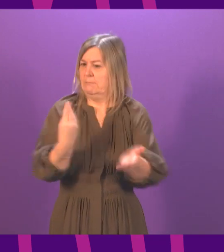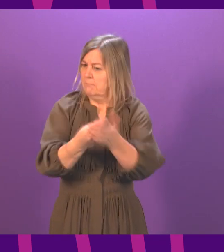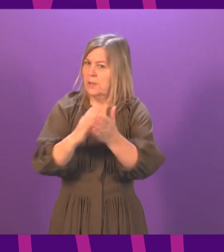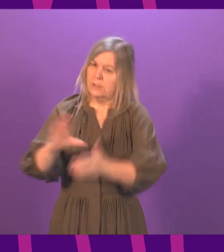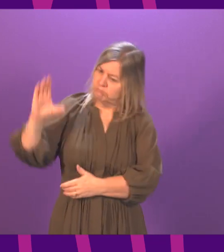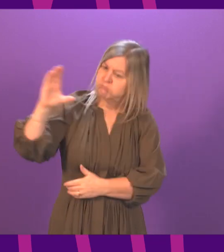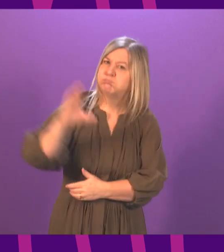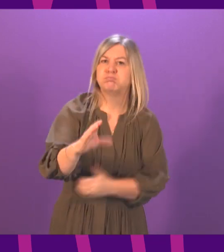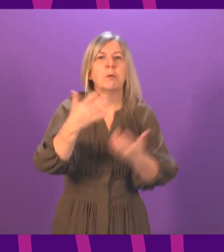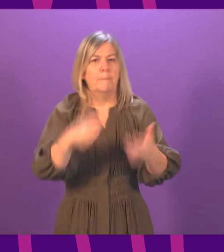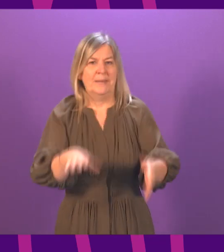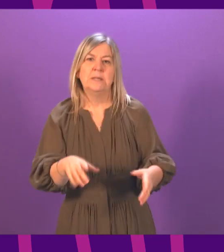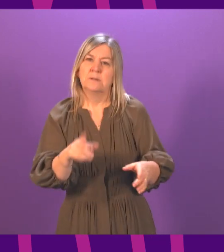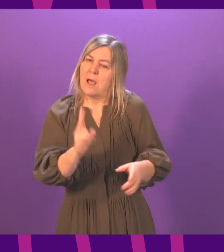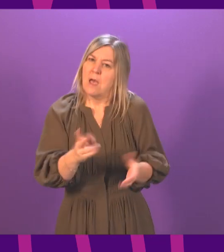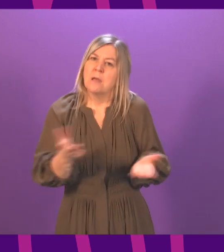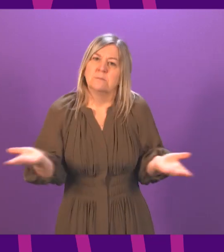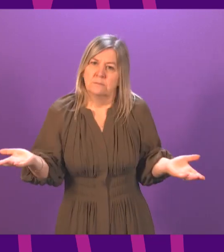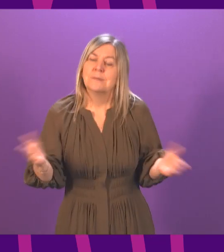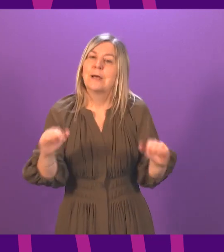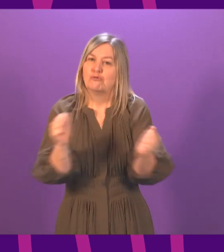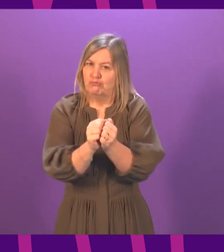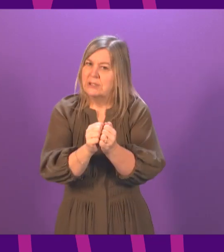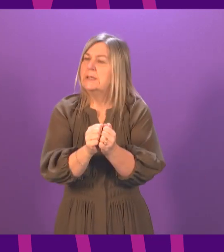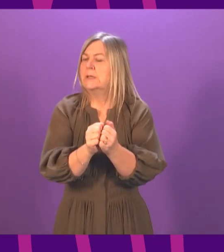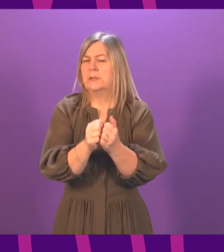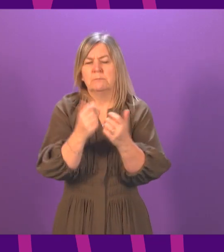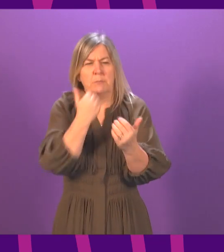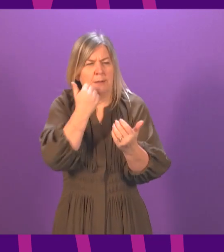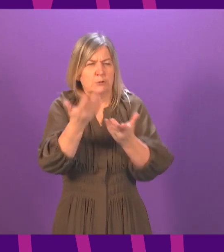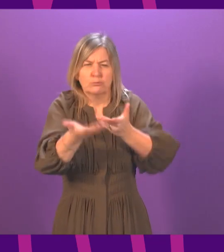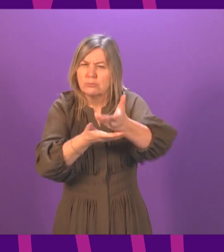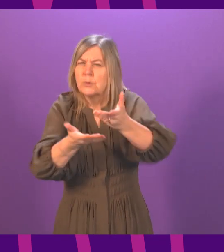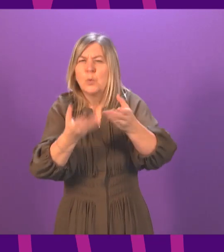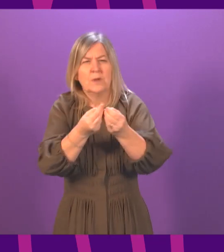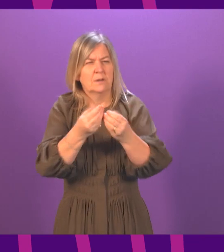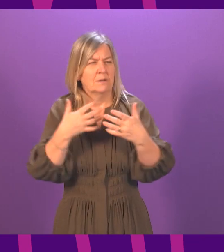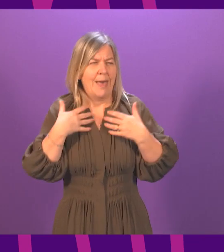for example. That was agreed following extensive consultation with health boards and primary care.